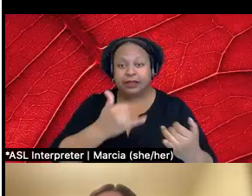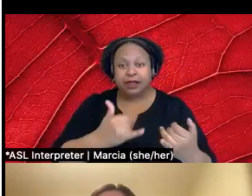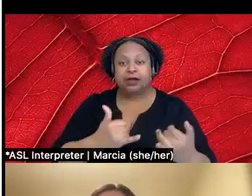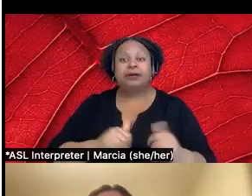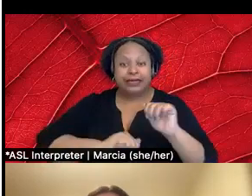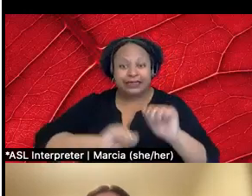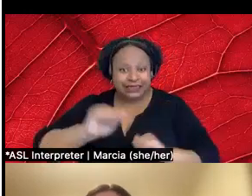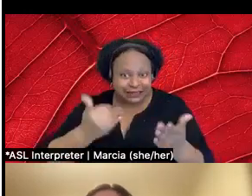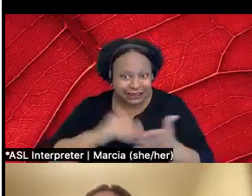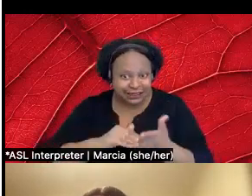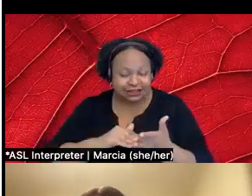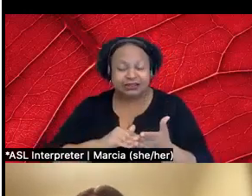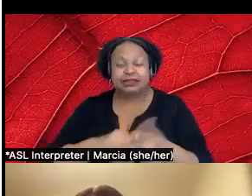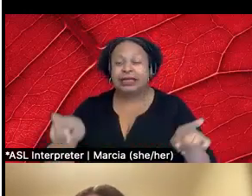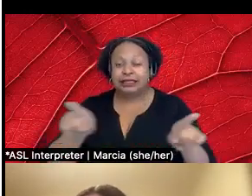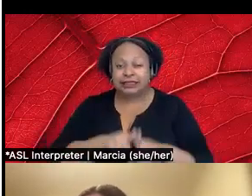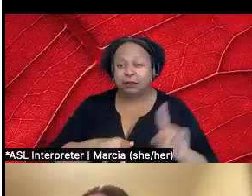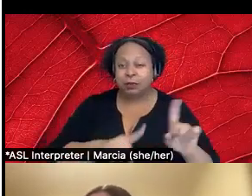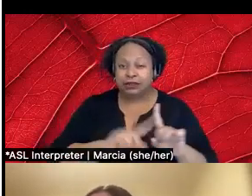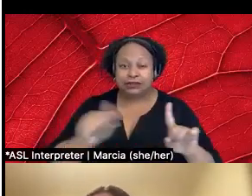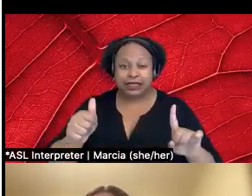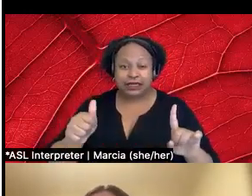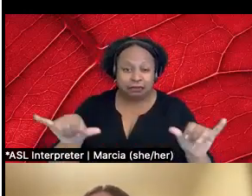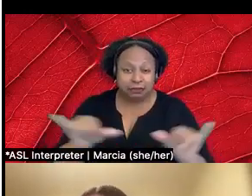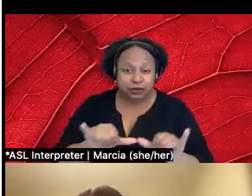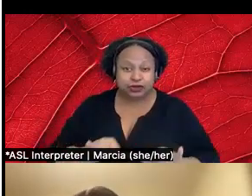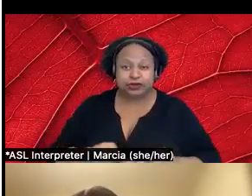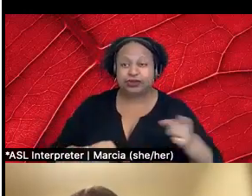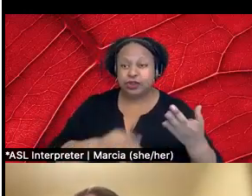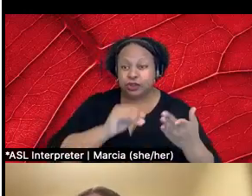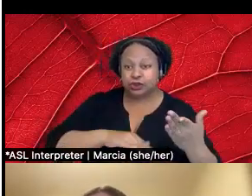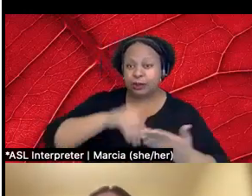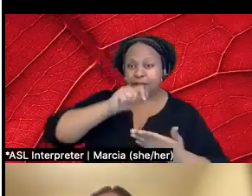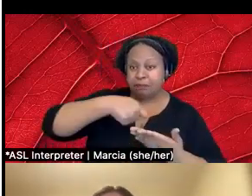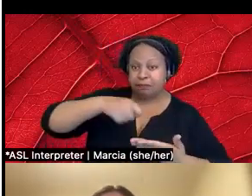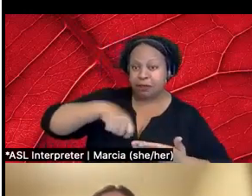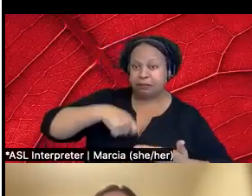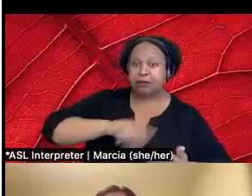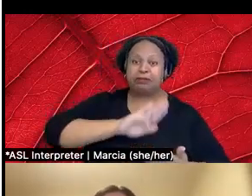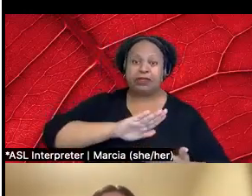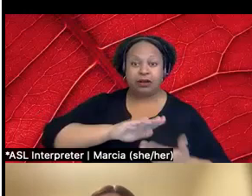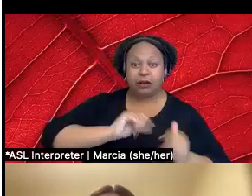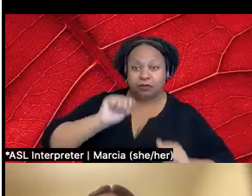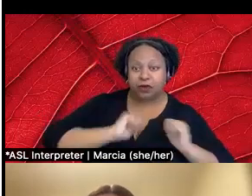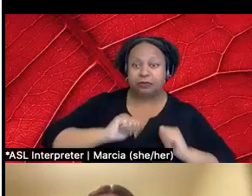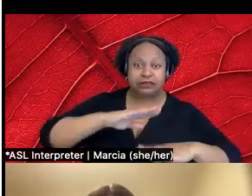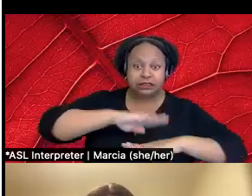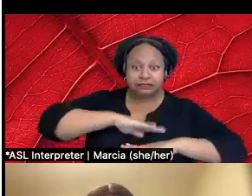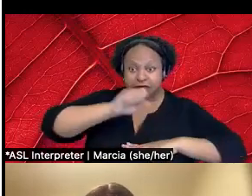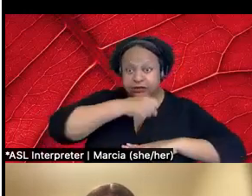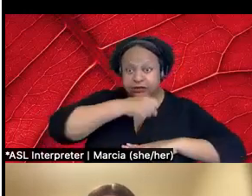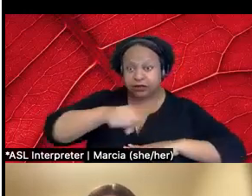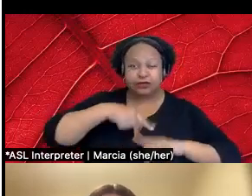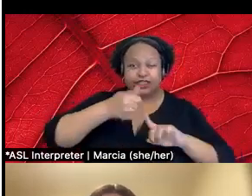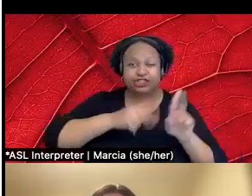Using the same one to 10 scale, the student again rates their performance and satisfaction with regards to each of the issues that are being accommodated.